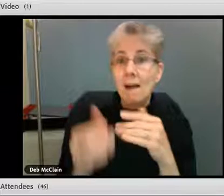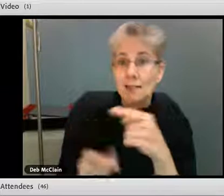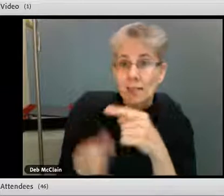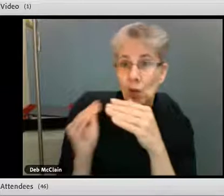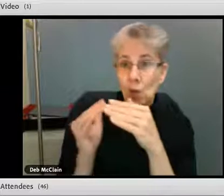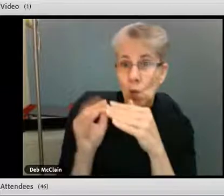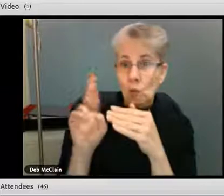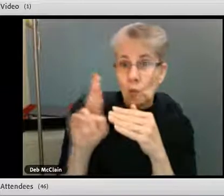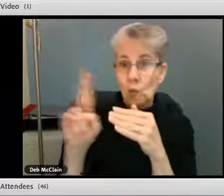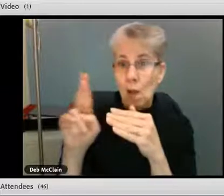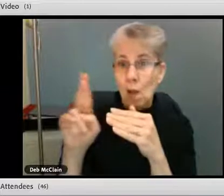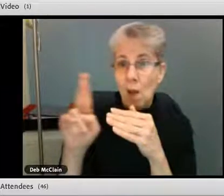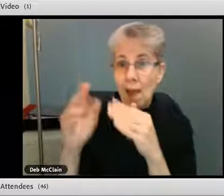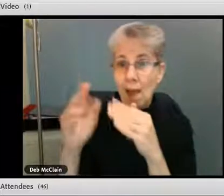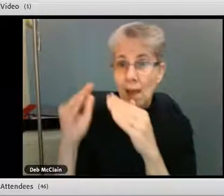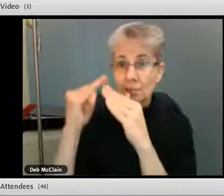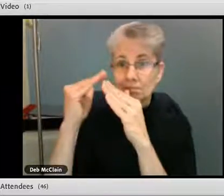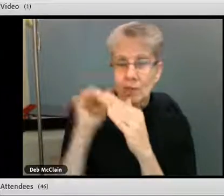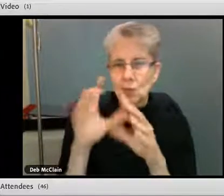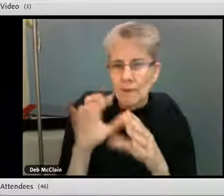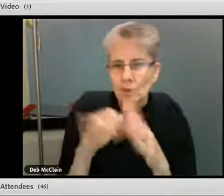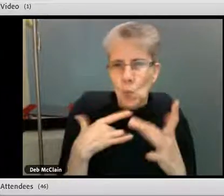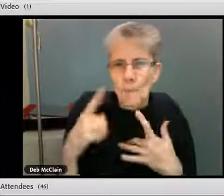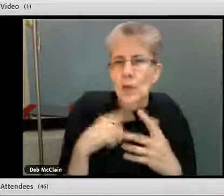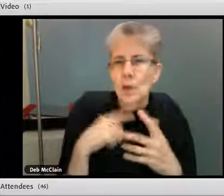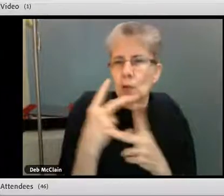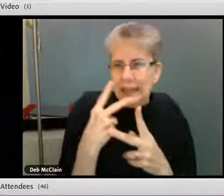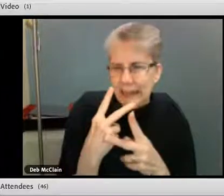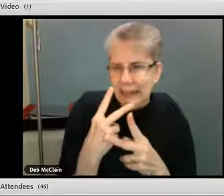It will keep the dimensions the same.